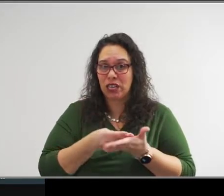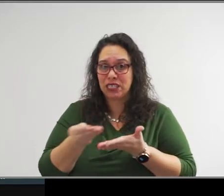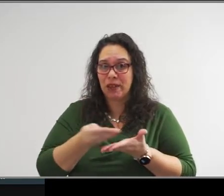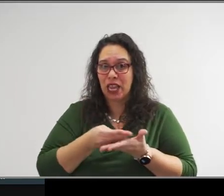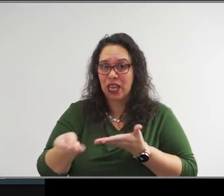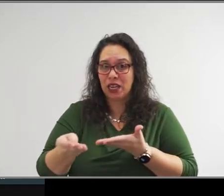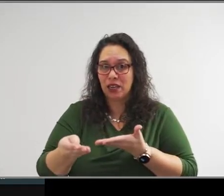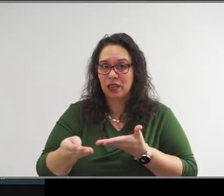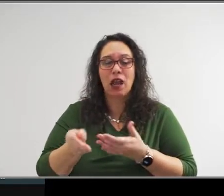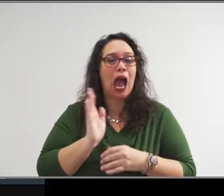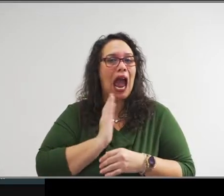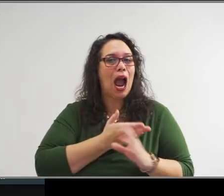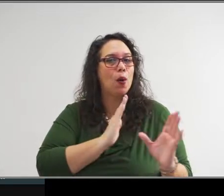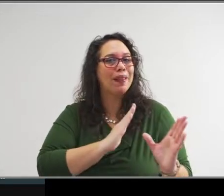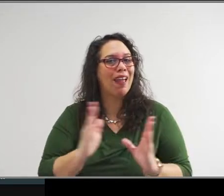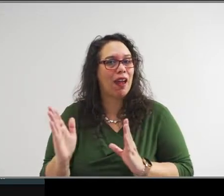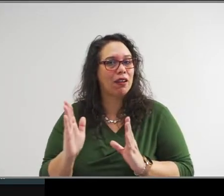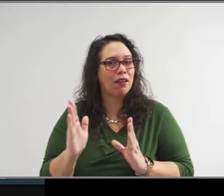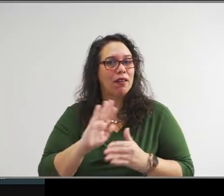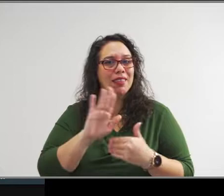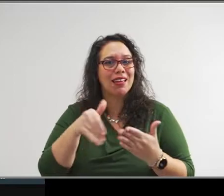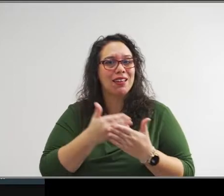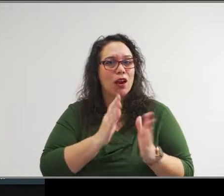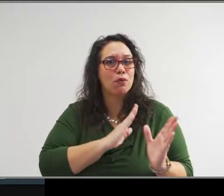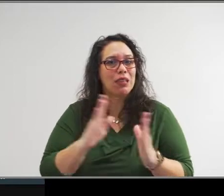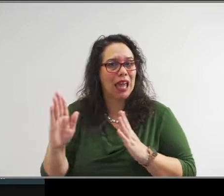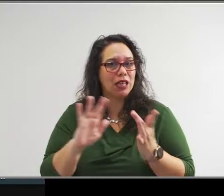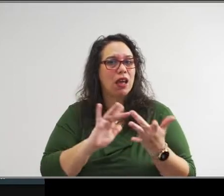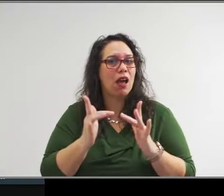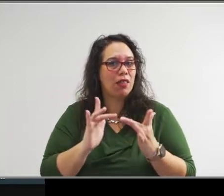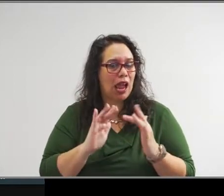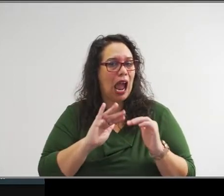On our plan, so our entire plans is online on how we anticipate spending the money